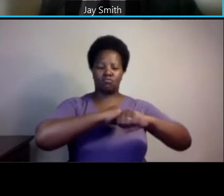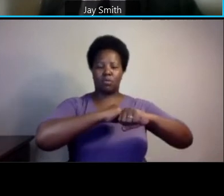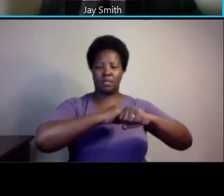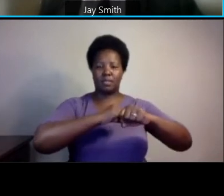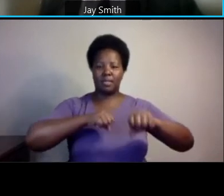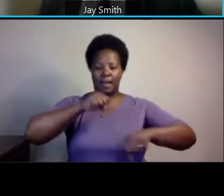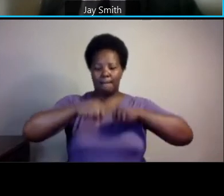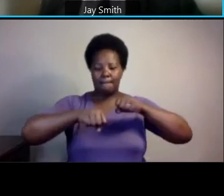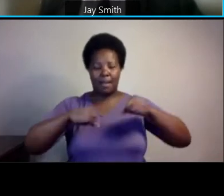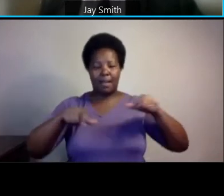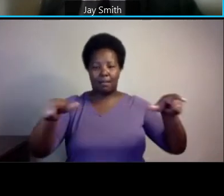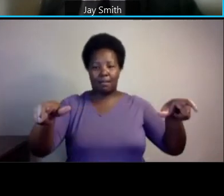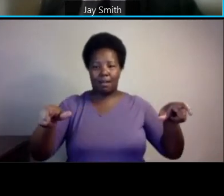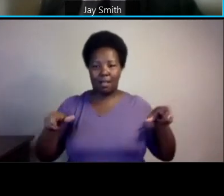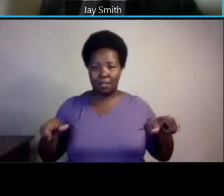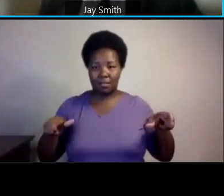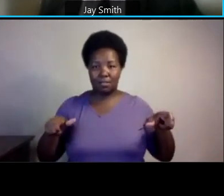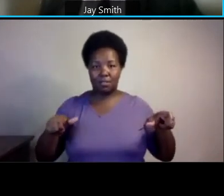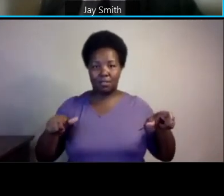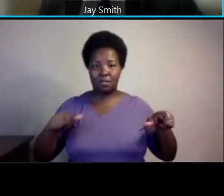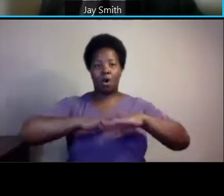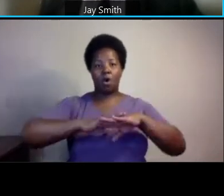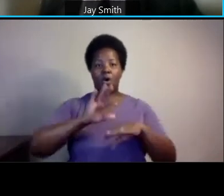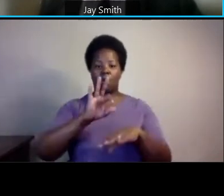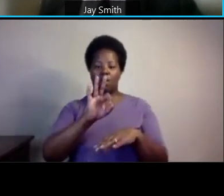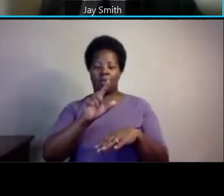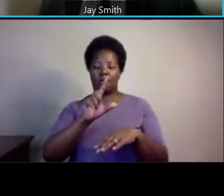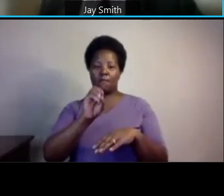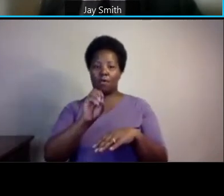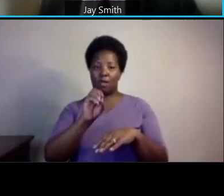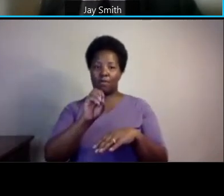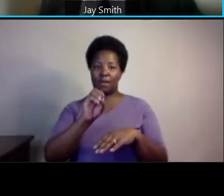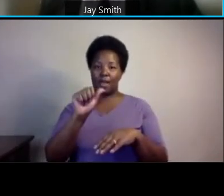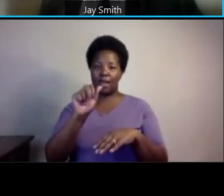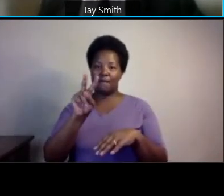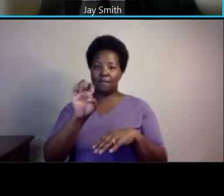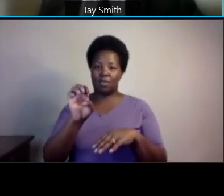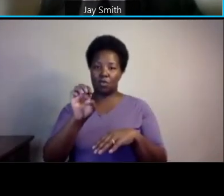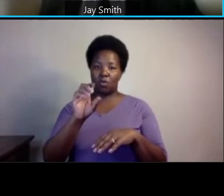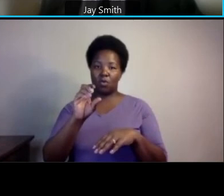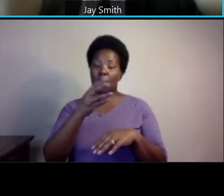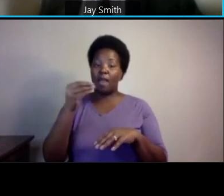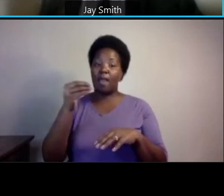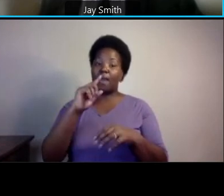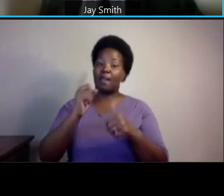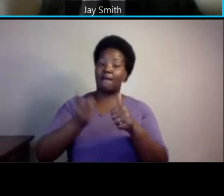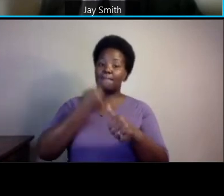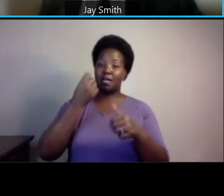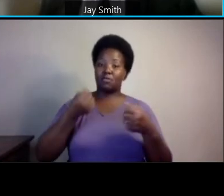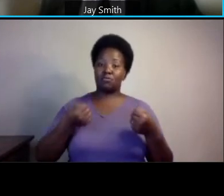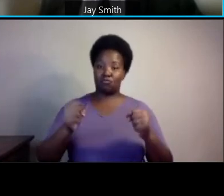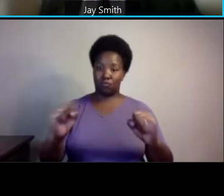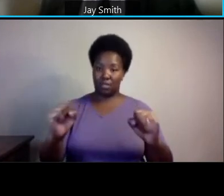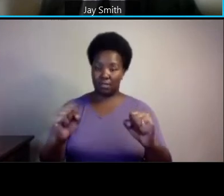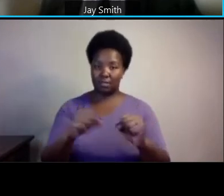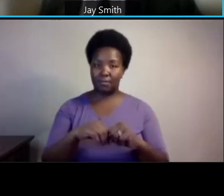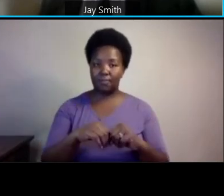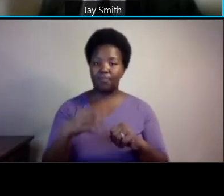along a florida avenue excuse me along 1st street and we incorporated bike boxes and protected